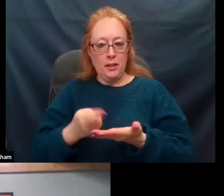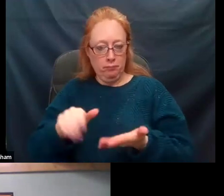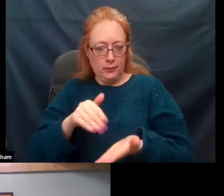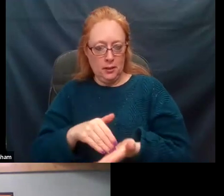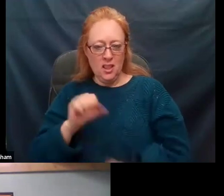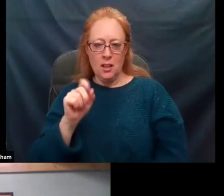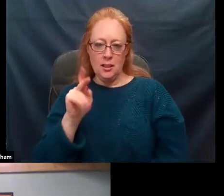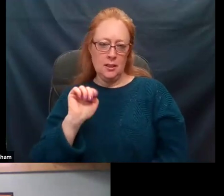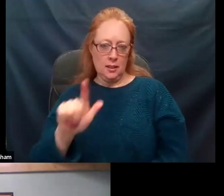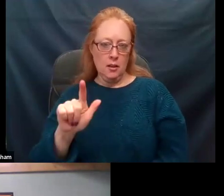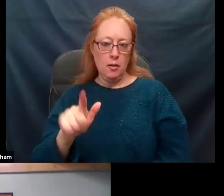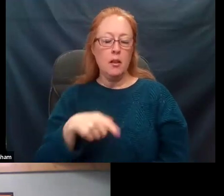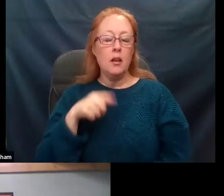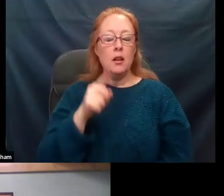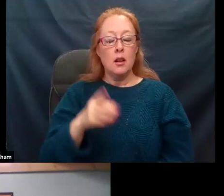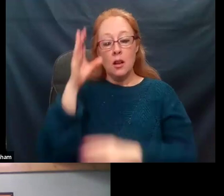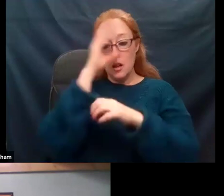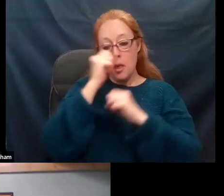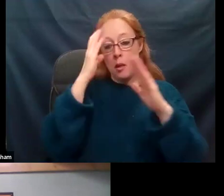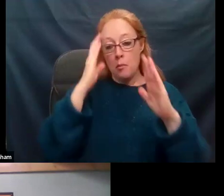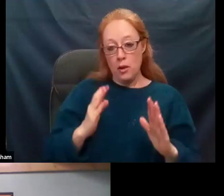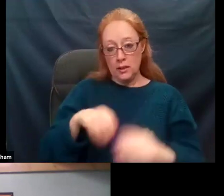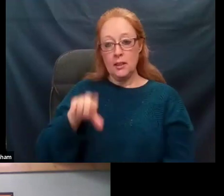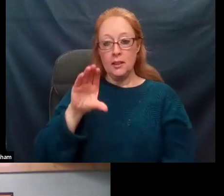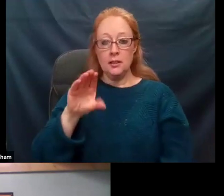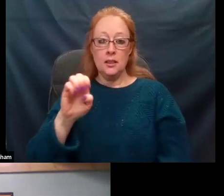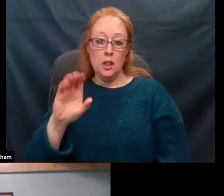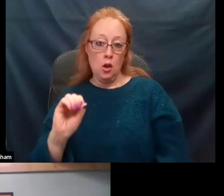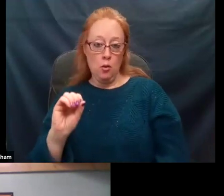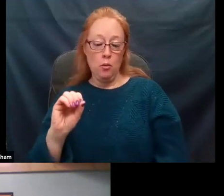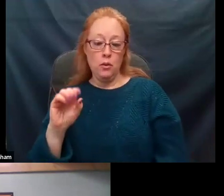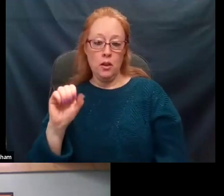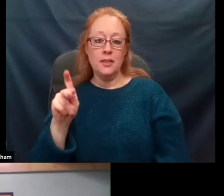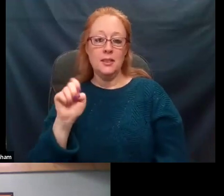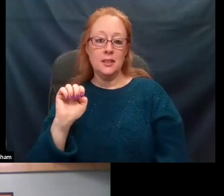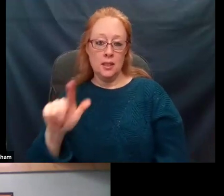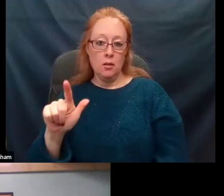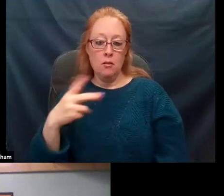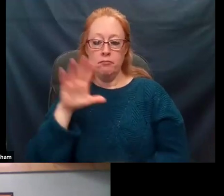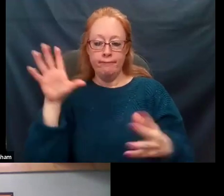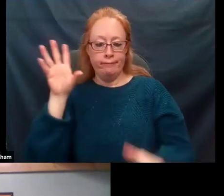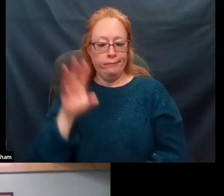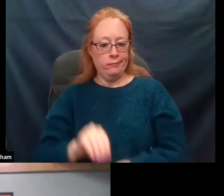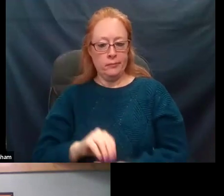So Shari Coatney has been working for at rights for people with disabilities as southeast Kansas independent living or SKIL.